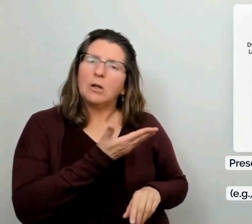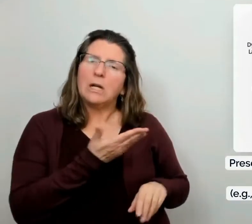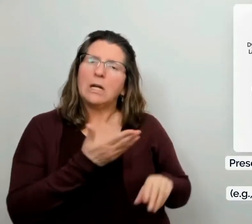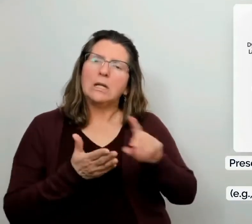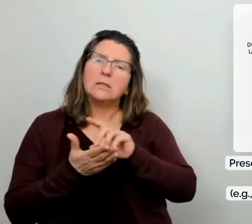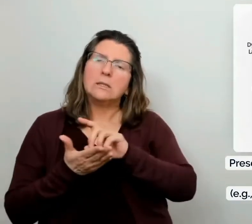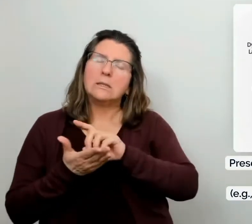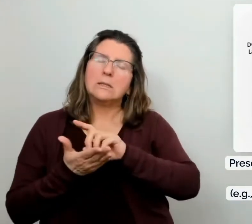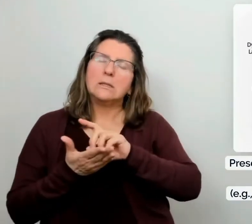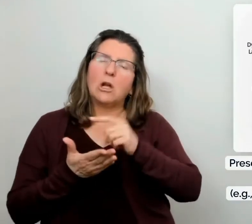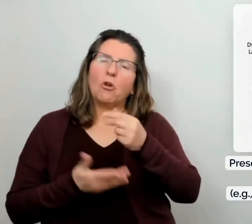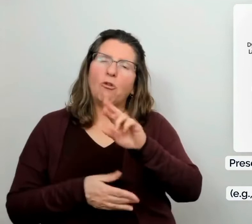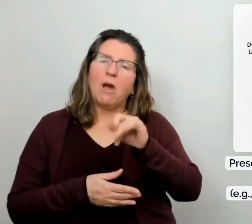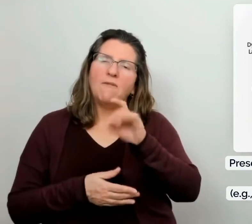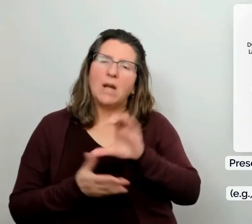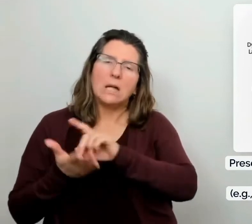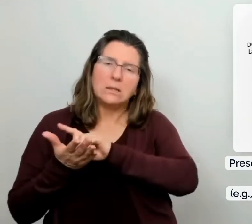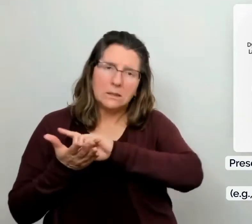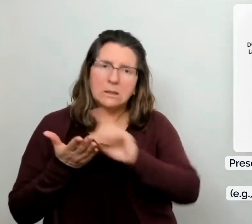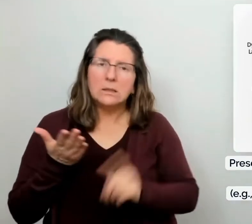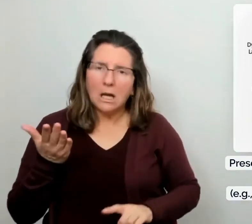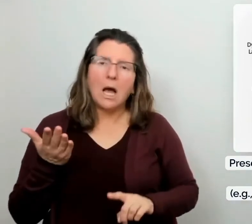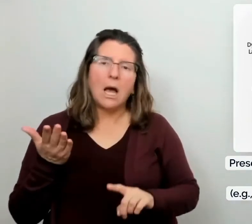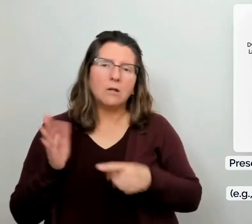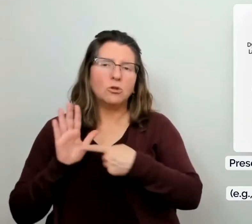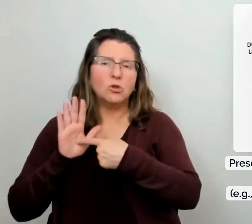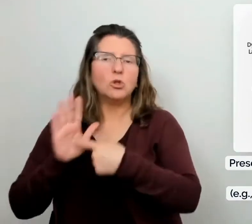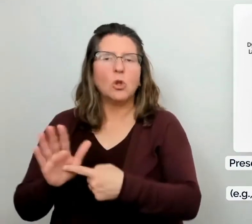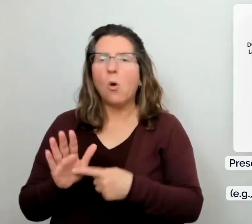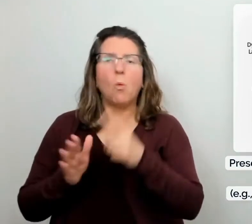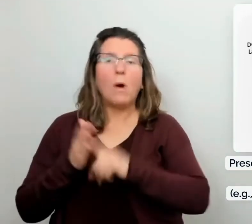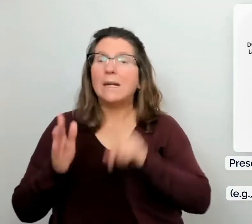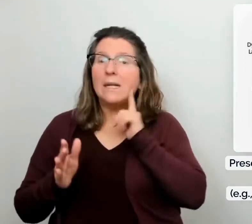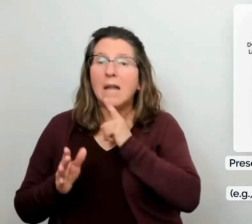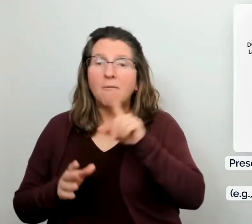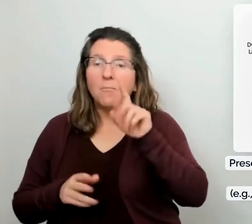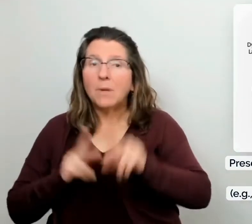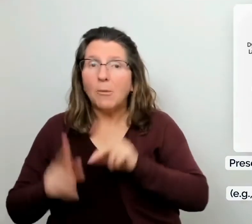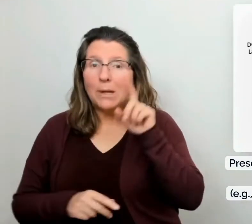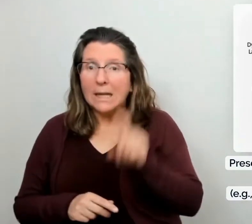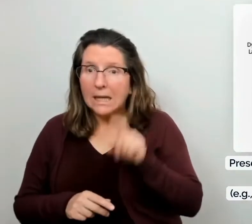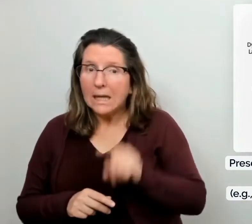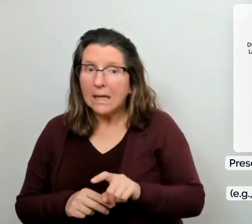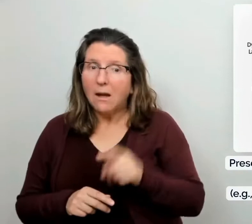On this slide is a graphic of formats for representations that fit the needs of deaf and hard of hearing students.